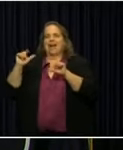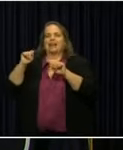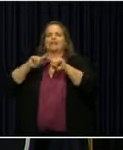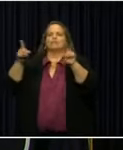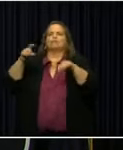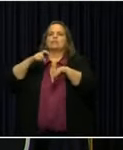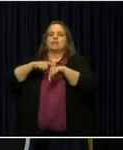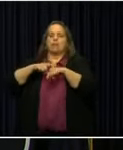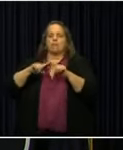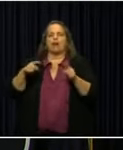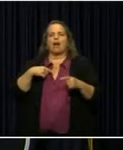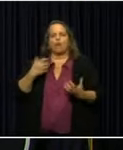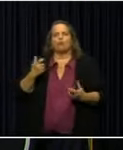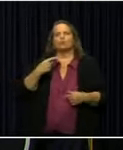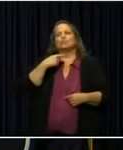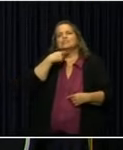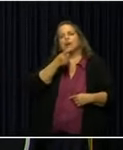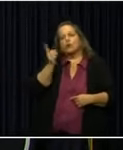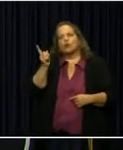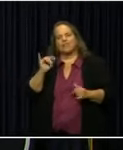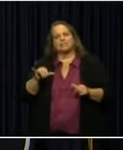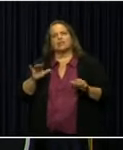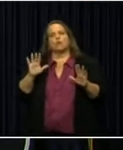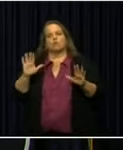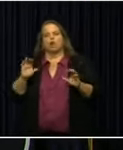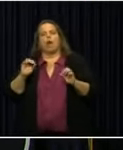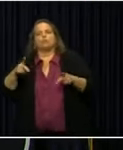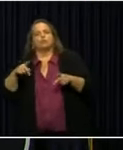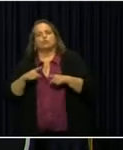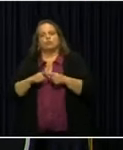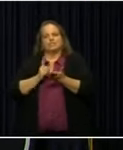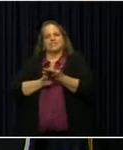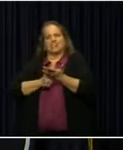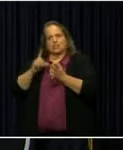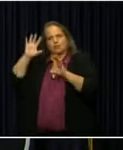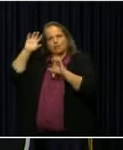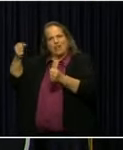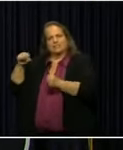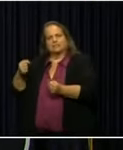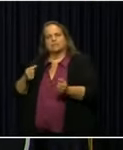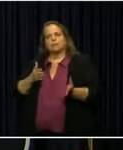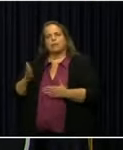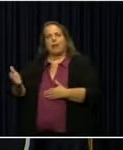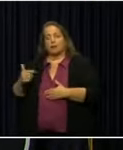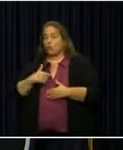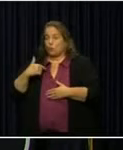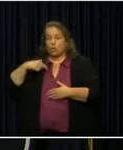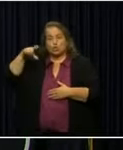14 DAYS. WE ACTUALLY THINK THAT'S PRETTY DECENT. THIS WILL FALL DIRECTLY ON